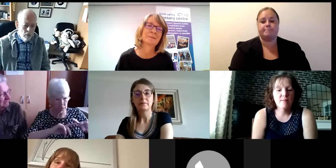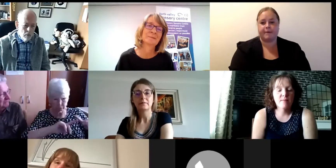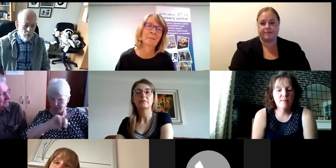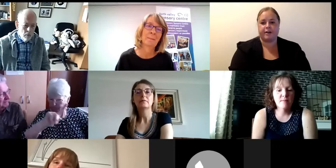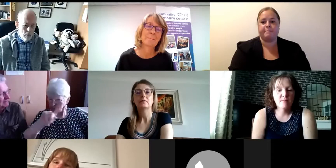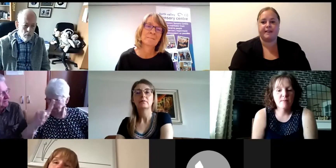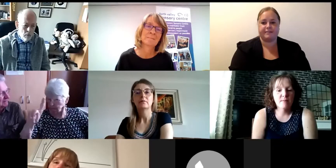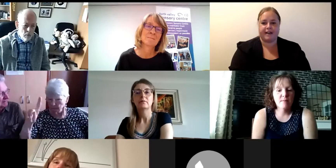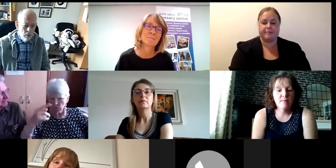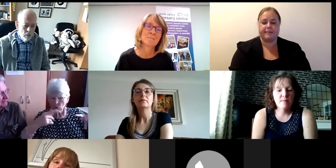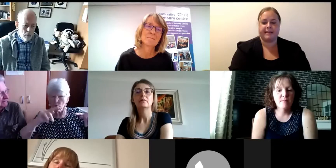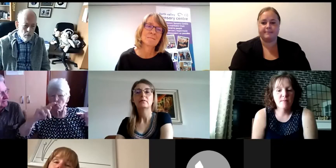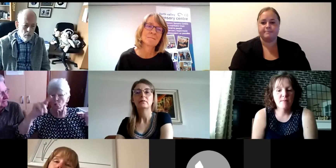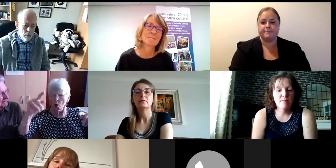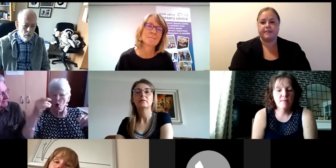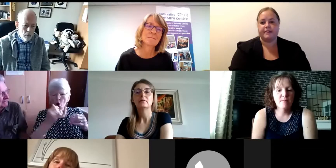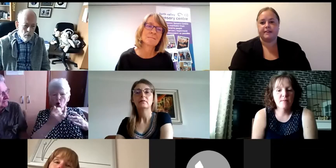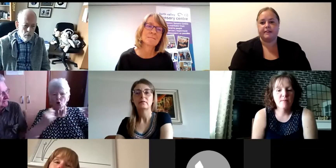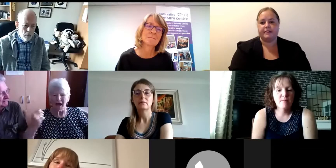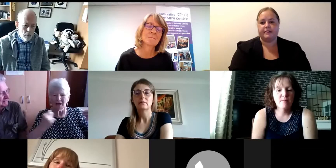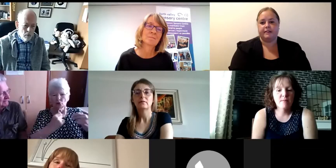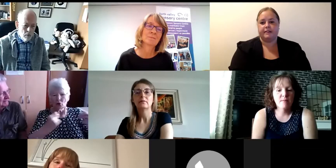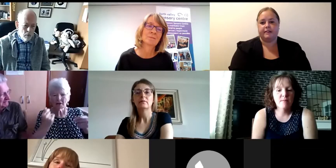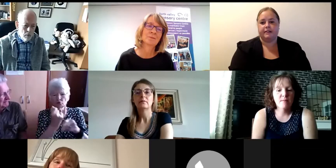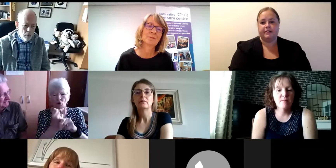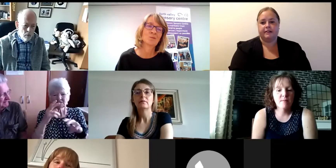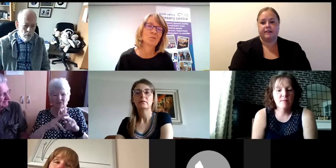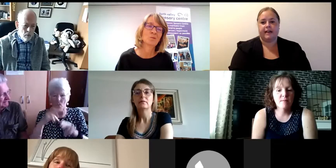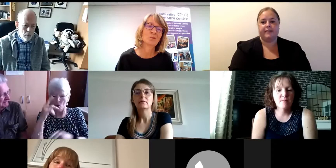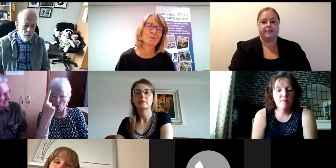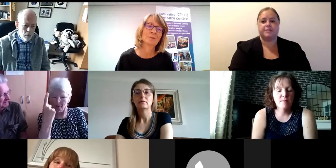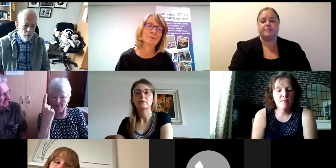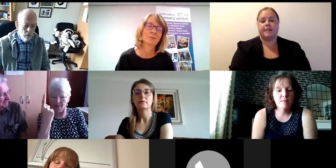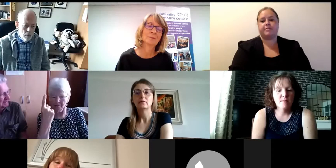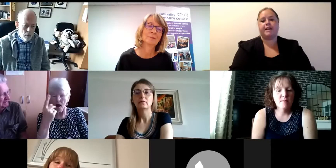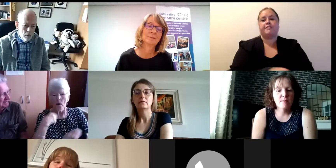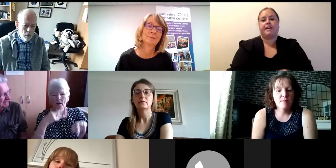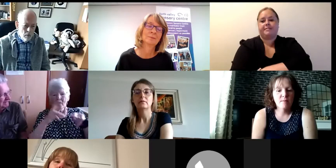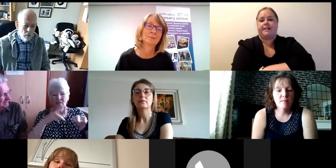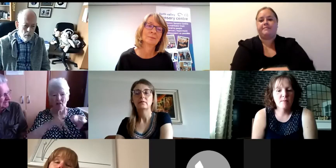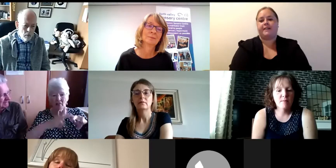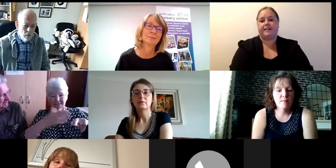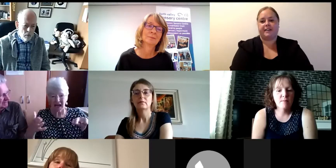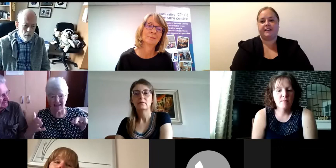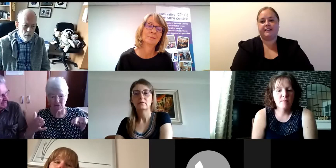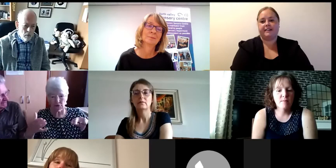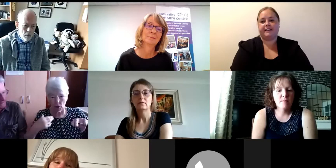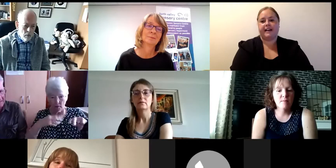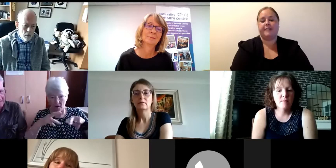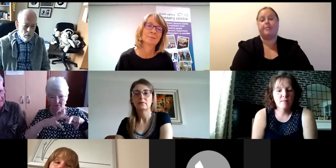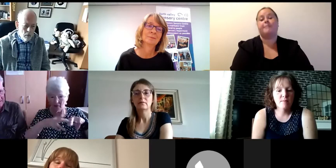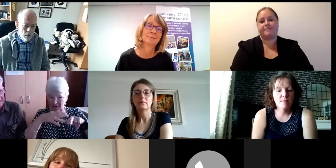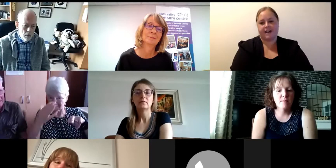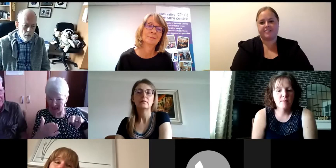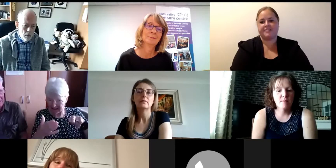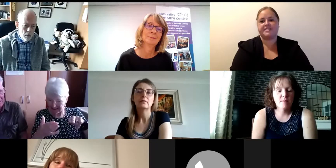And my great great grandfather on my father's side was deaf